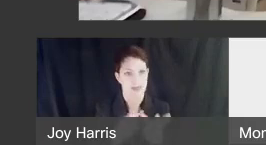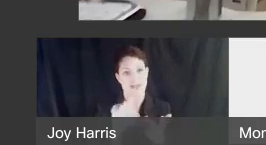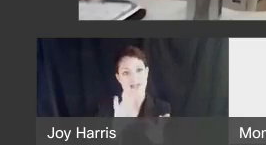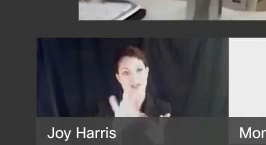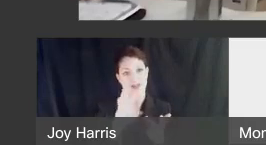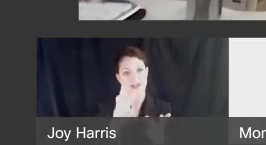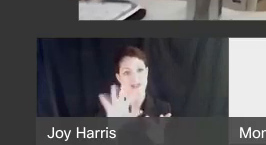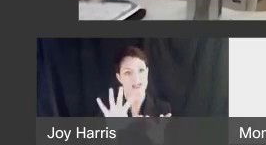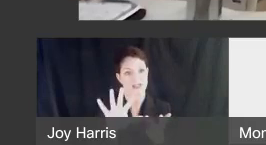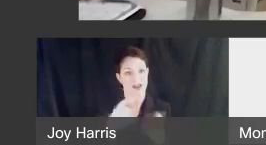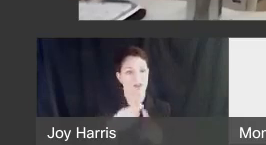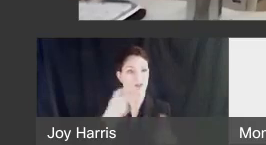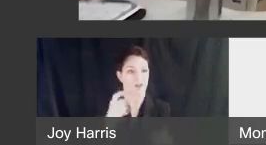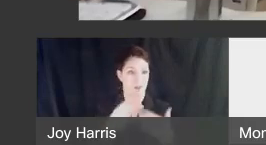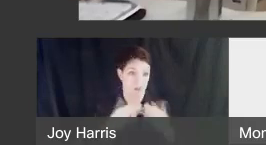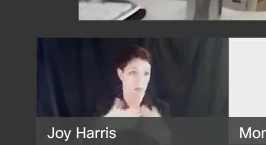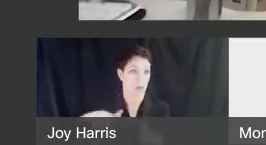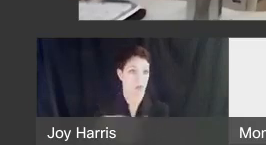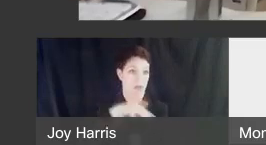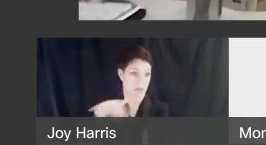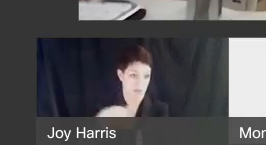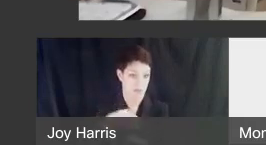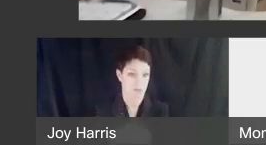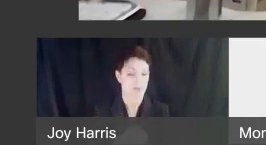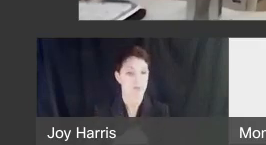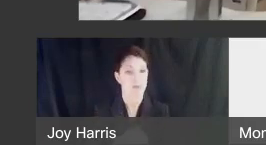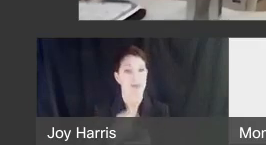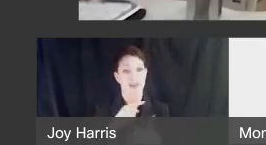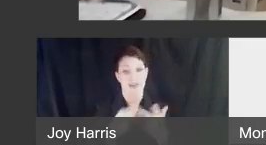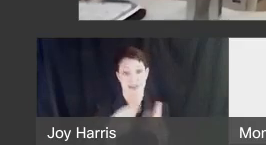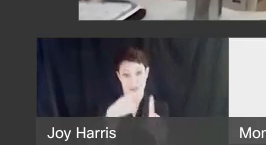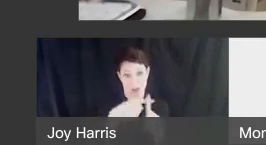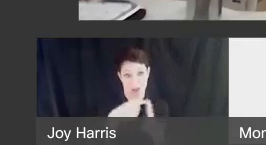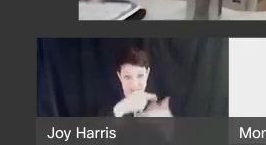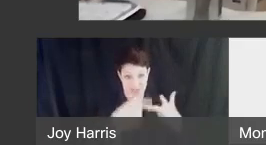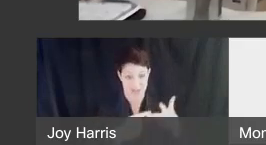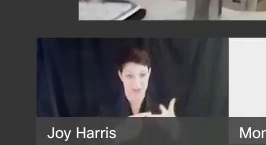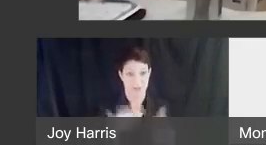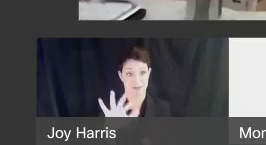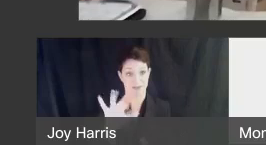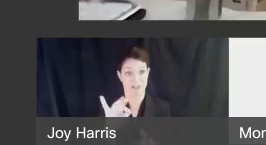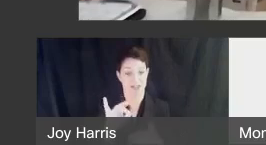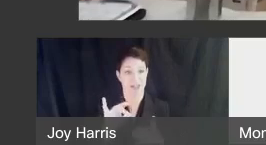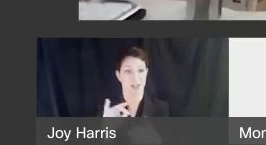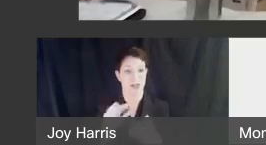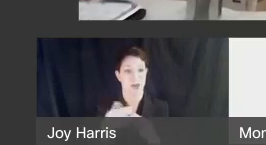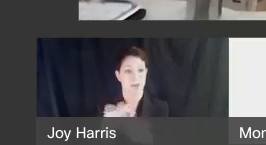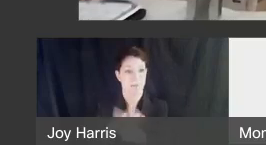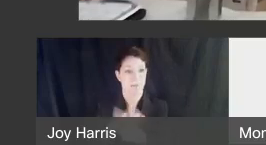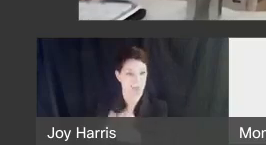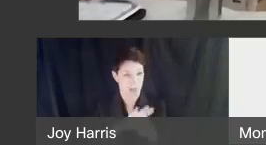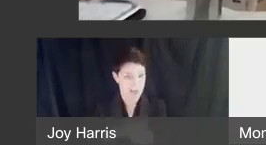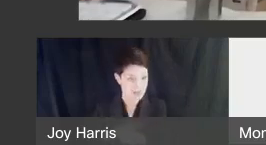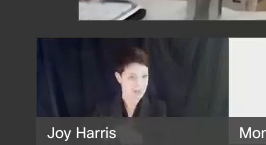from our community. These positive individuals are from 58 municipalities. All 62 Montgomery County